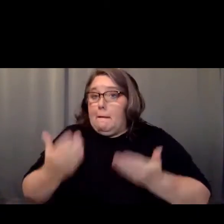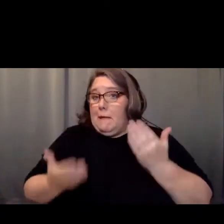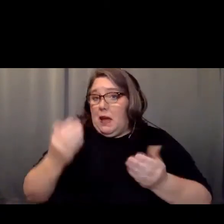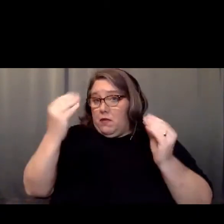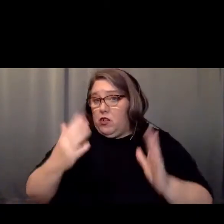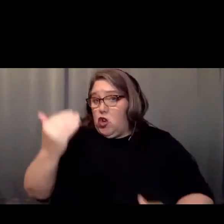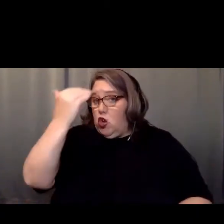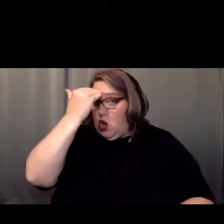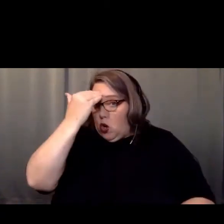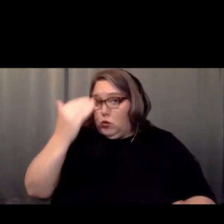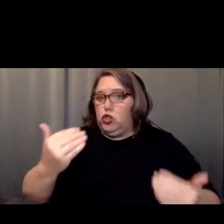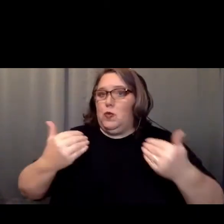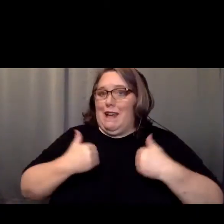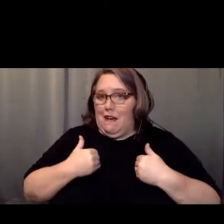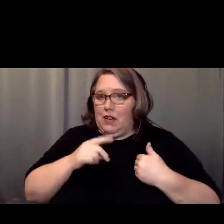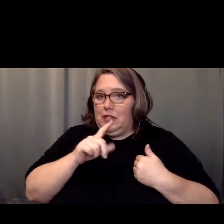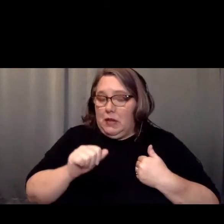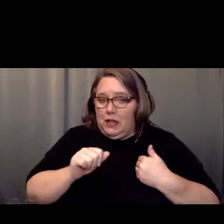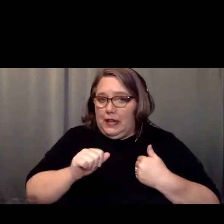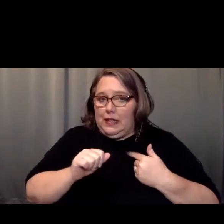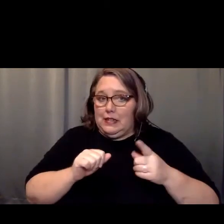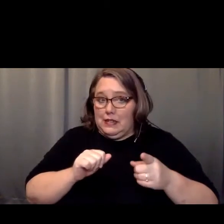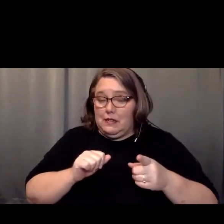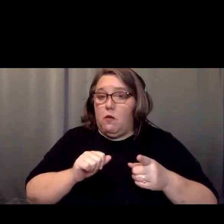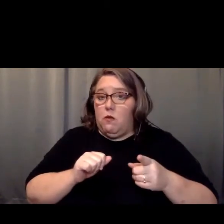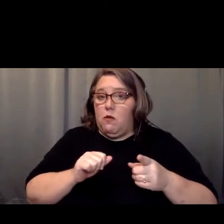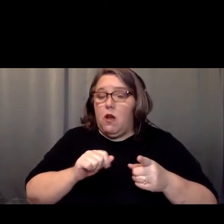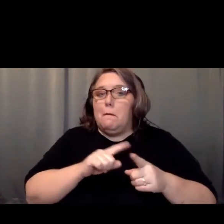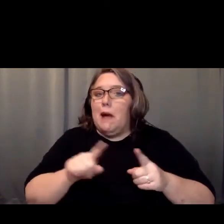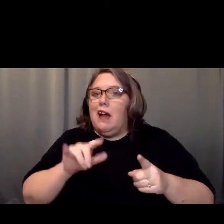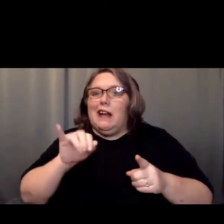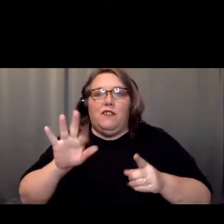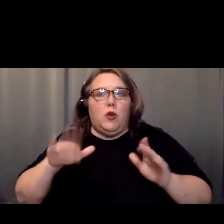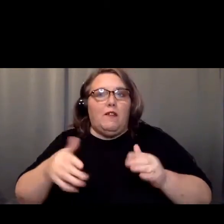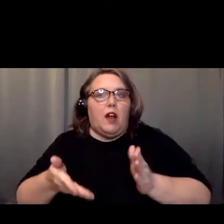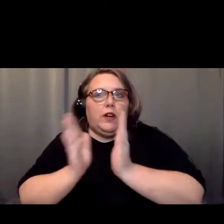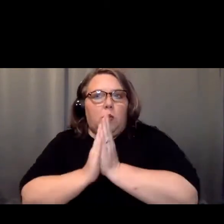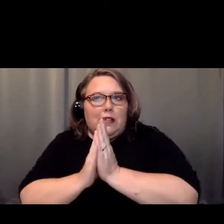if you have not requested accommodations through the proper channels, which is the Disability Office,